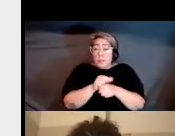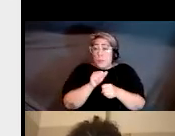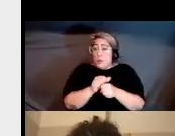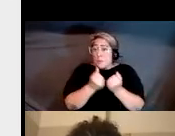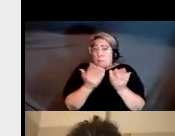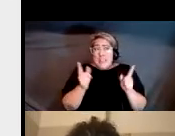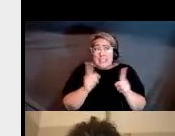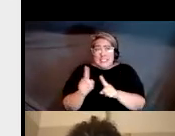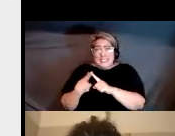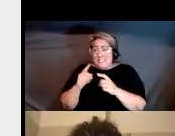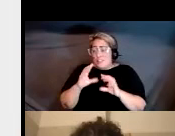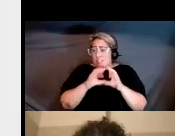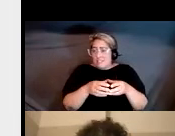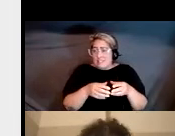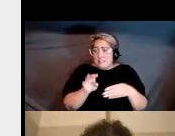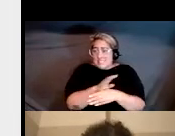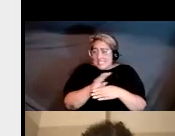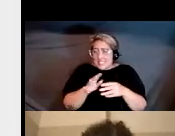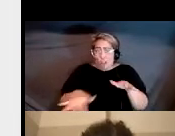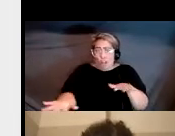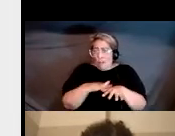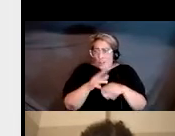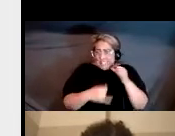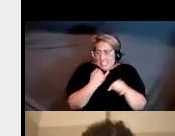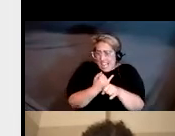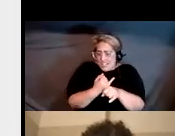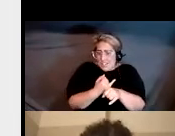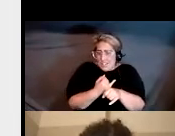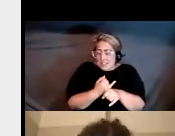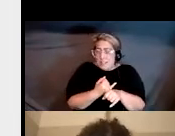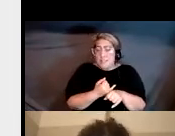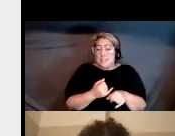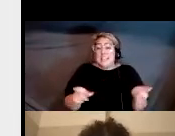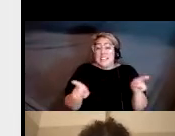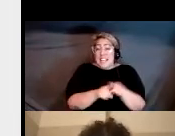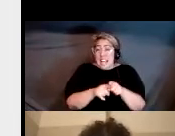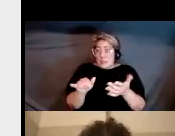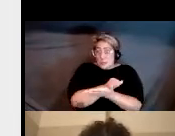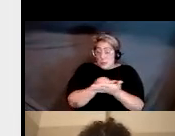then as New York became the bellwether